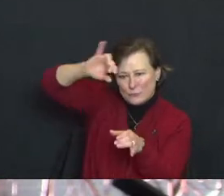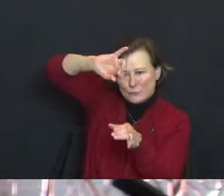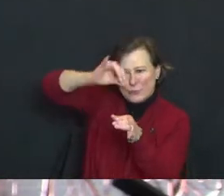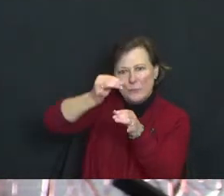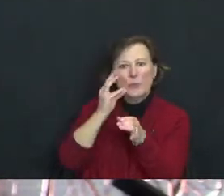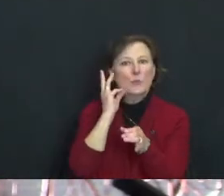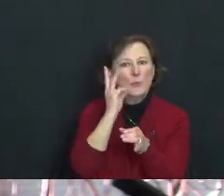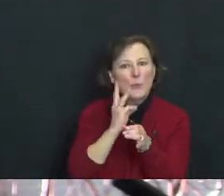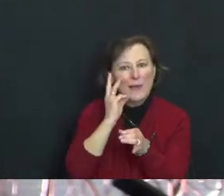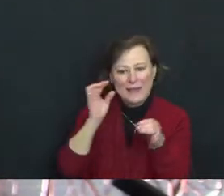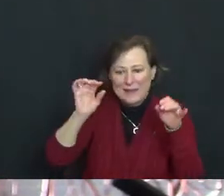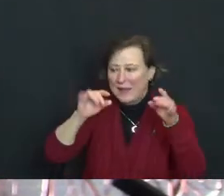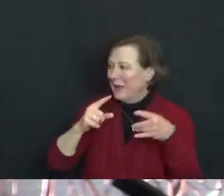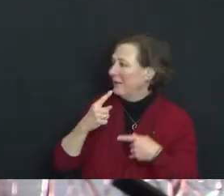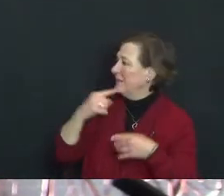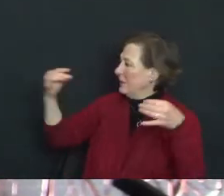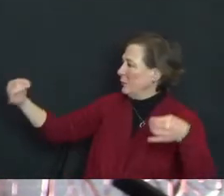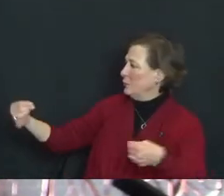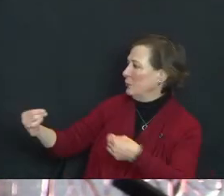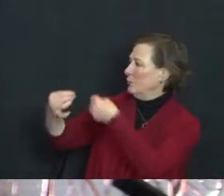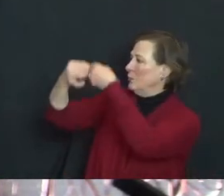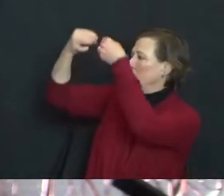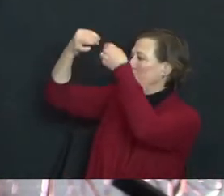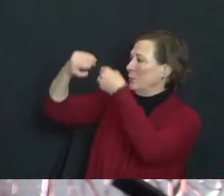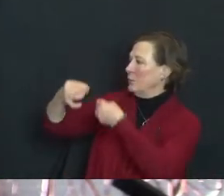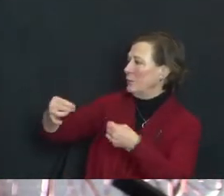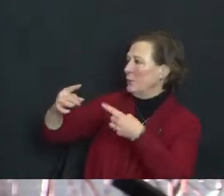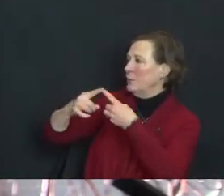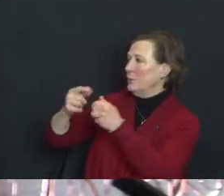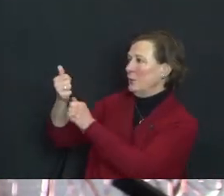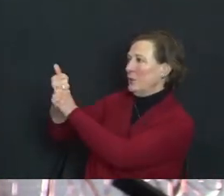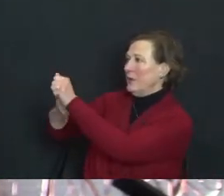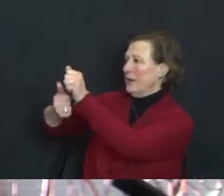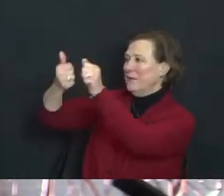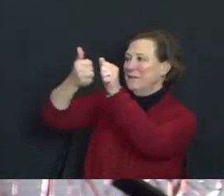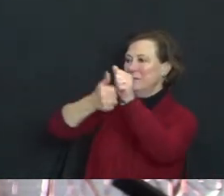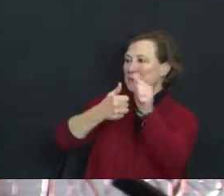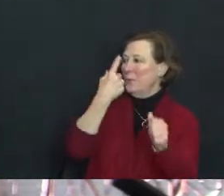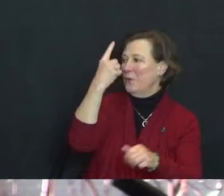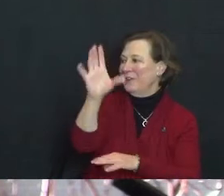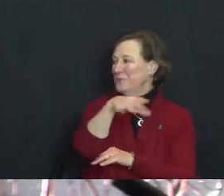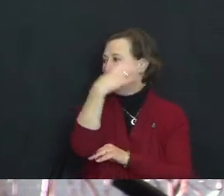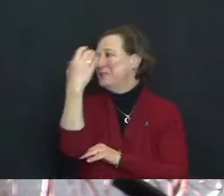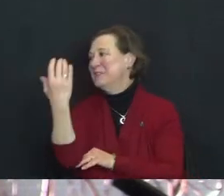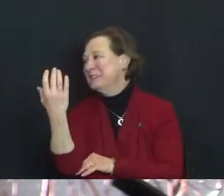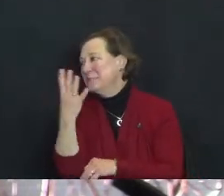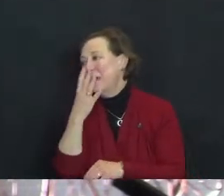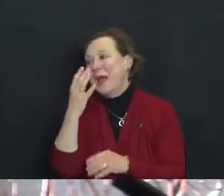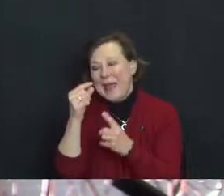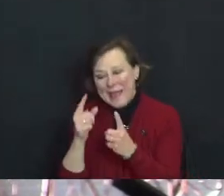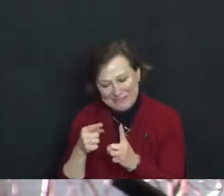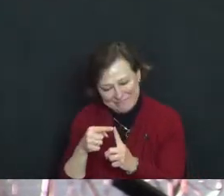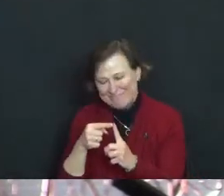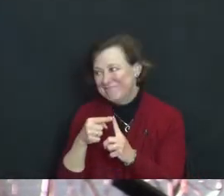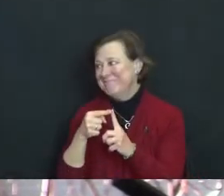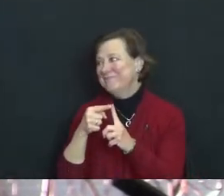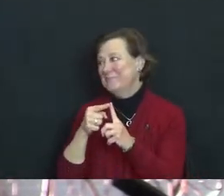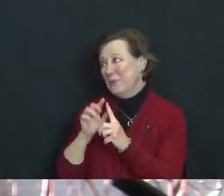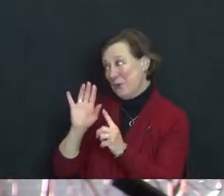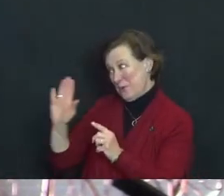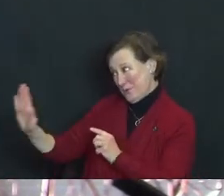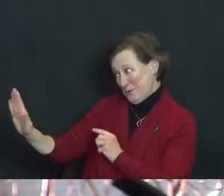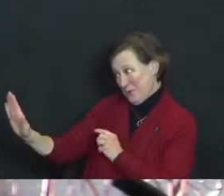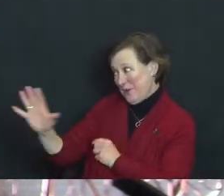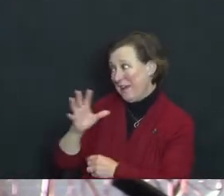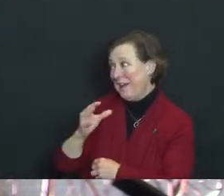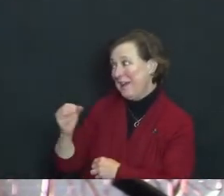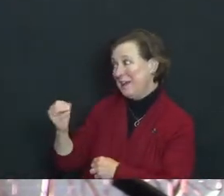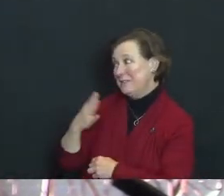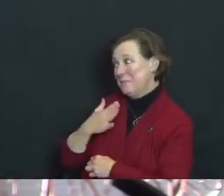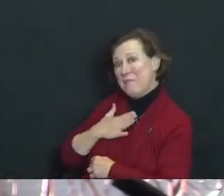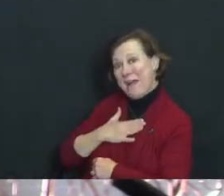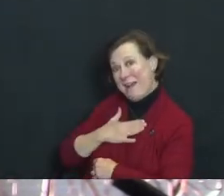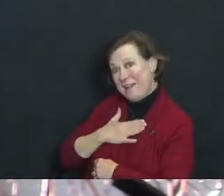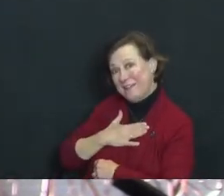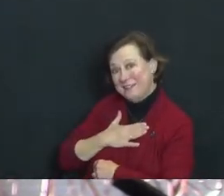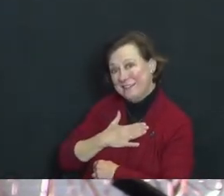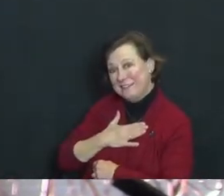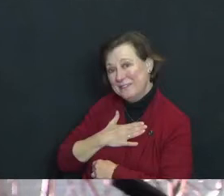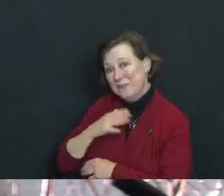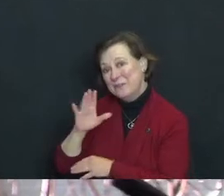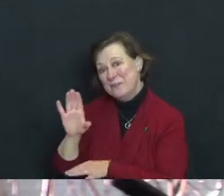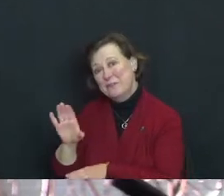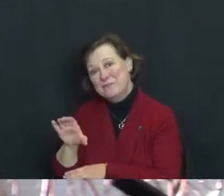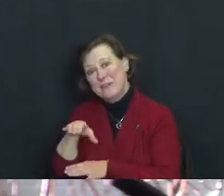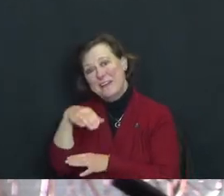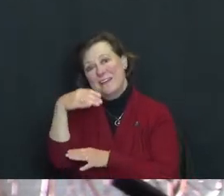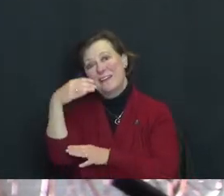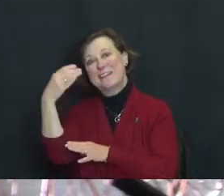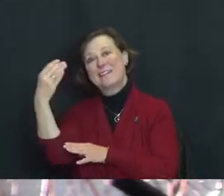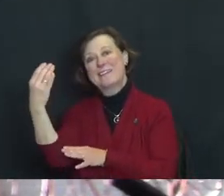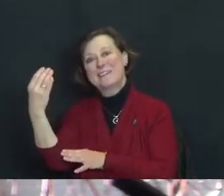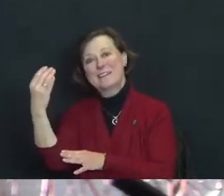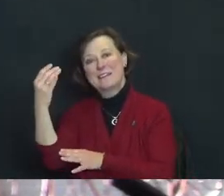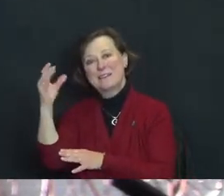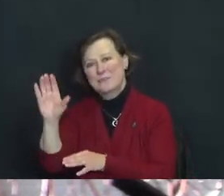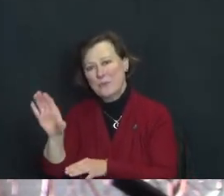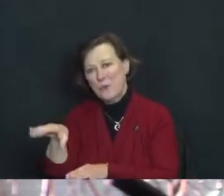Said she, “here’s a toast to everyone's Christmas, and especially yours and mine.”